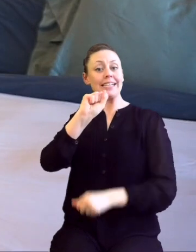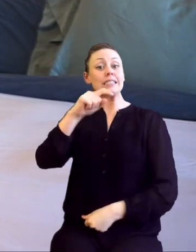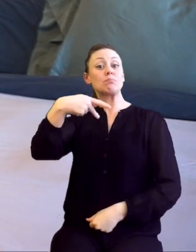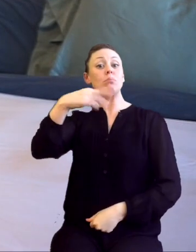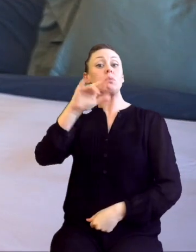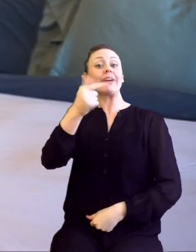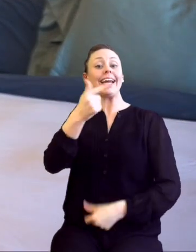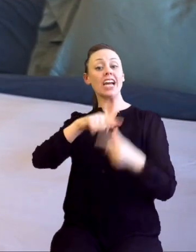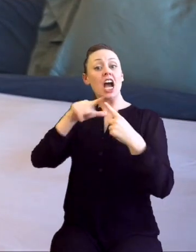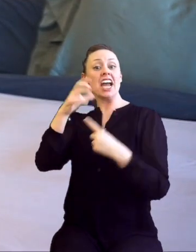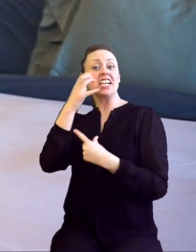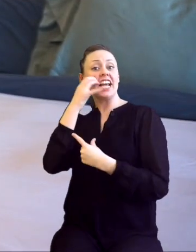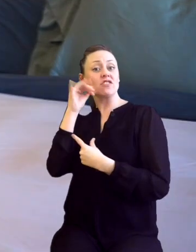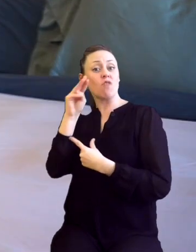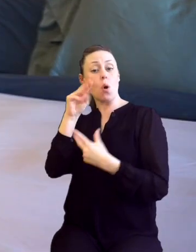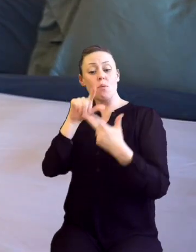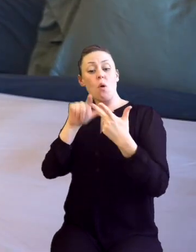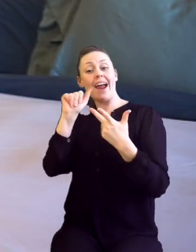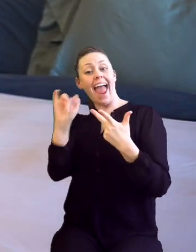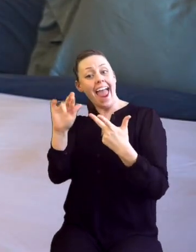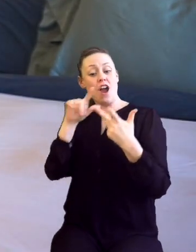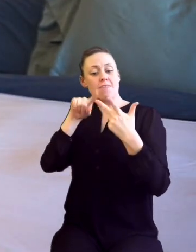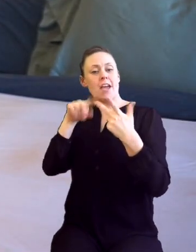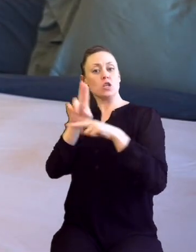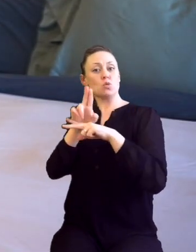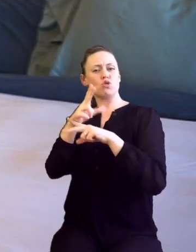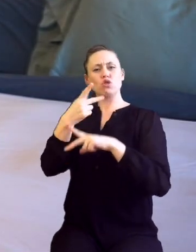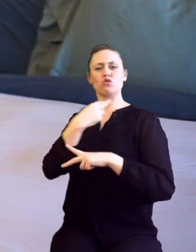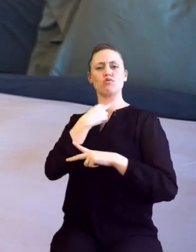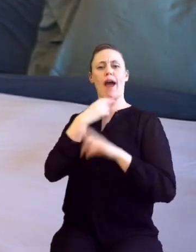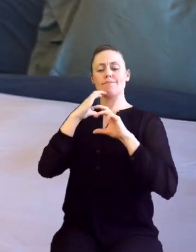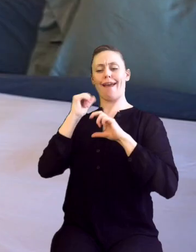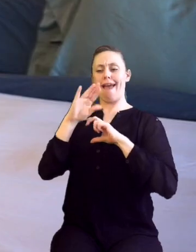dense foam or air. Air beds use trapped air to provide your support when and